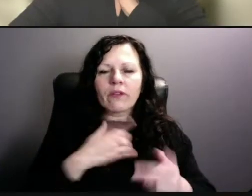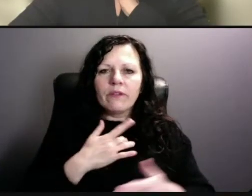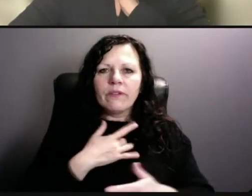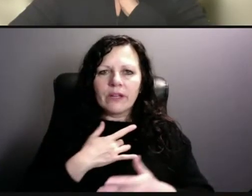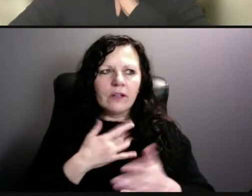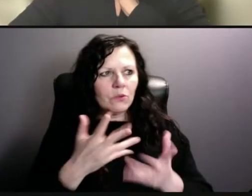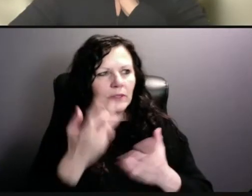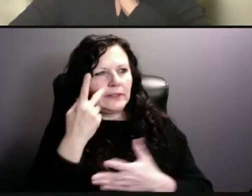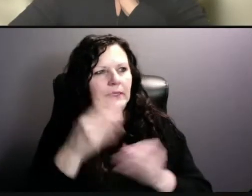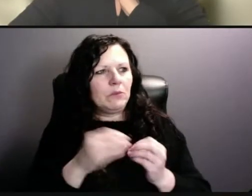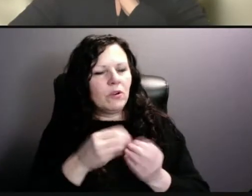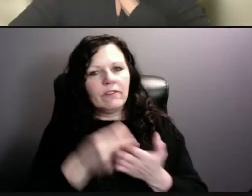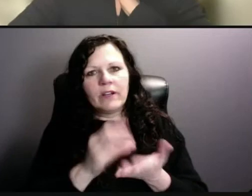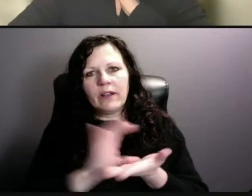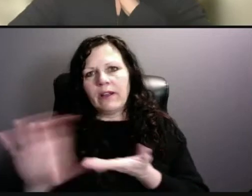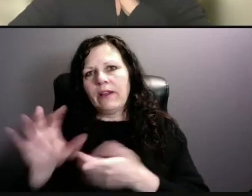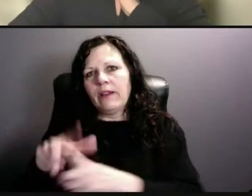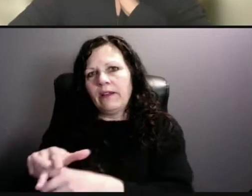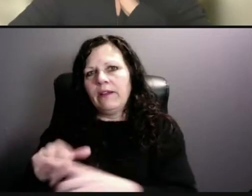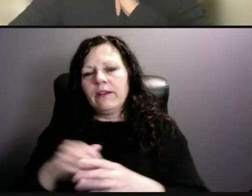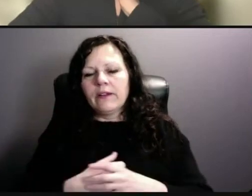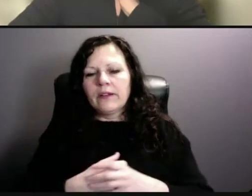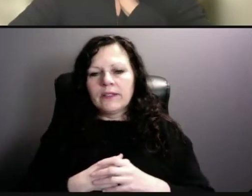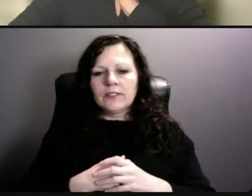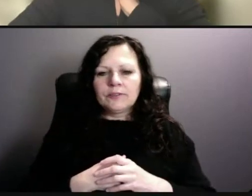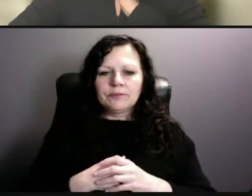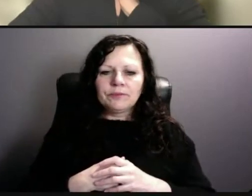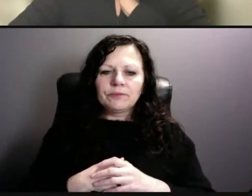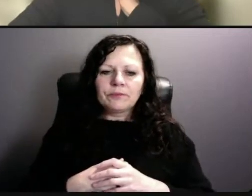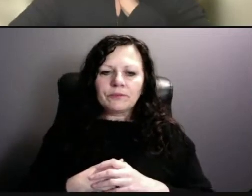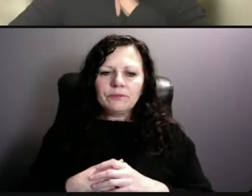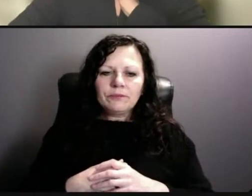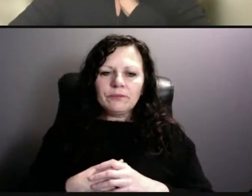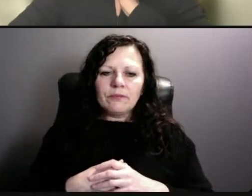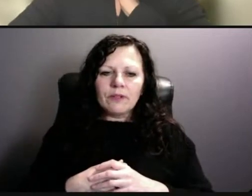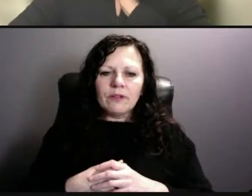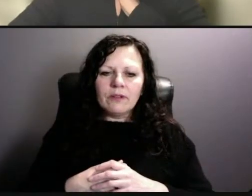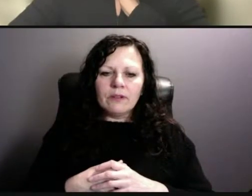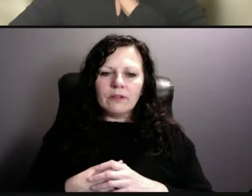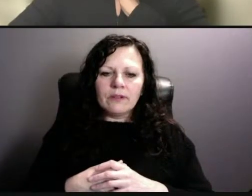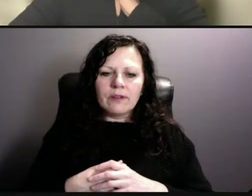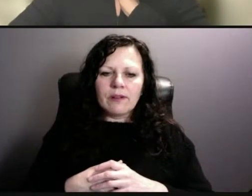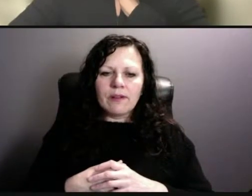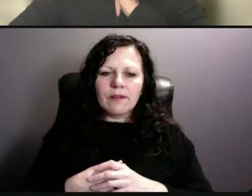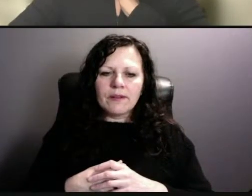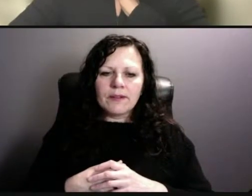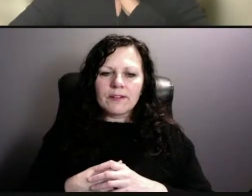WAY THAT KIND OF LINKS IT TO SOMETHING THAT PEOPLE ARE